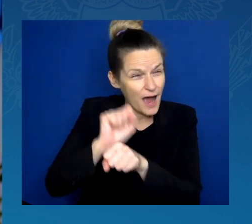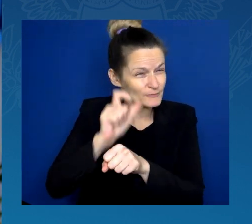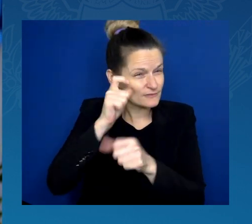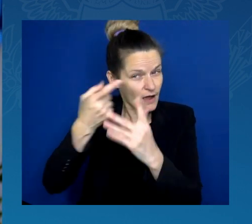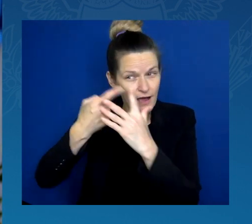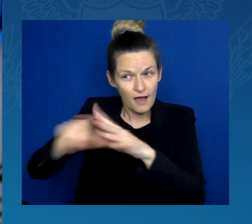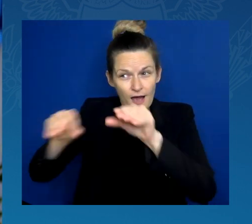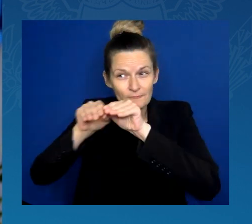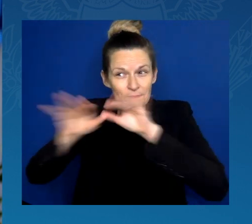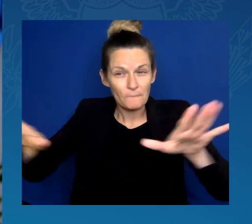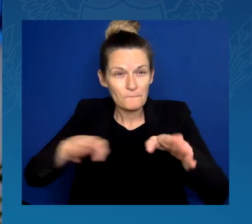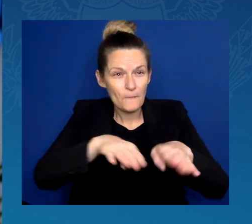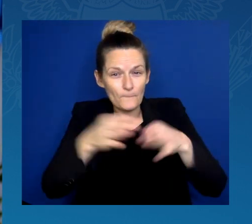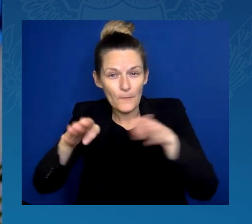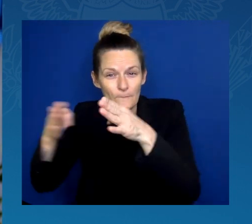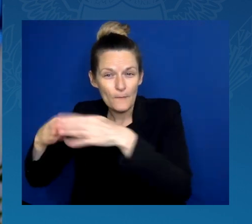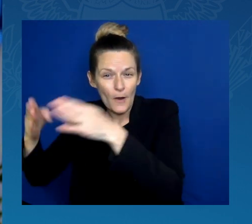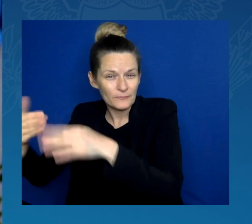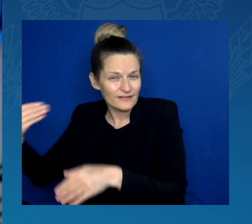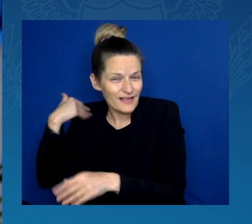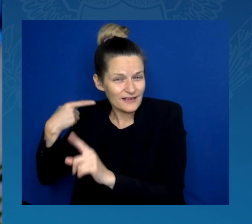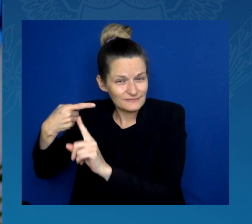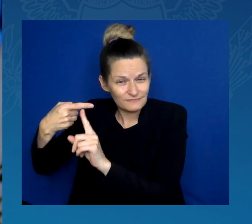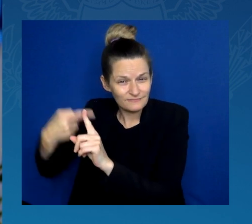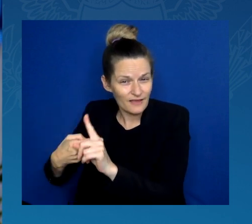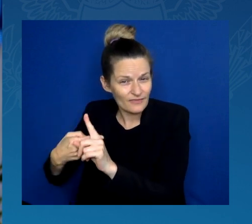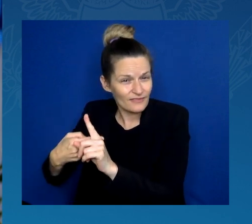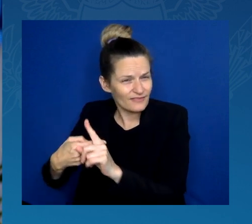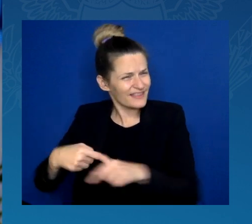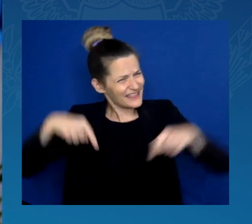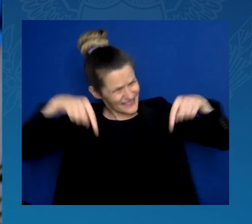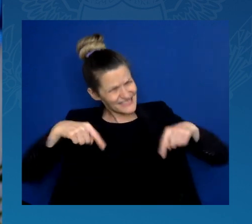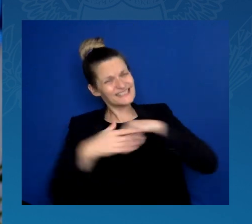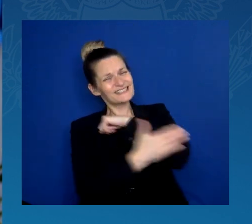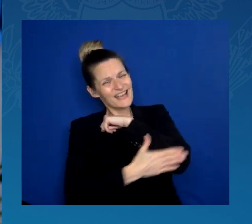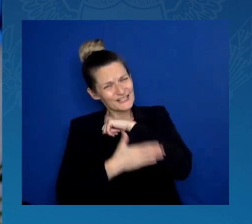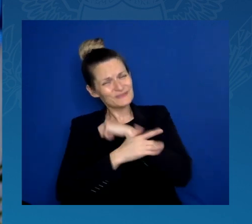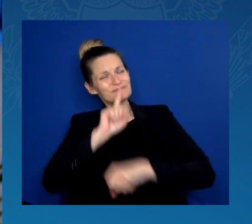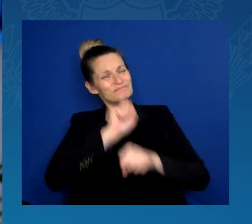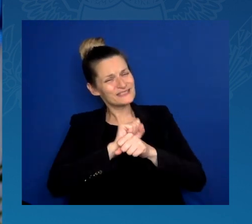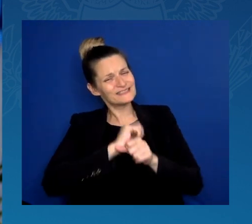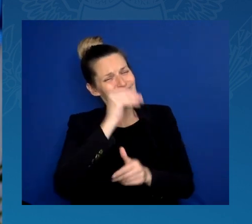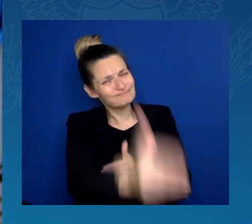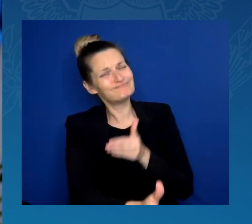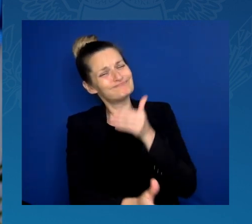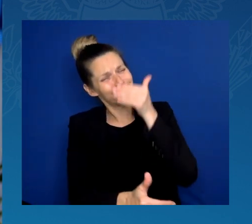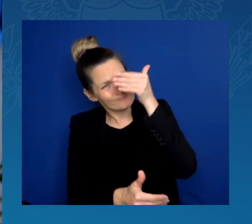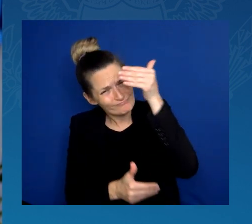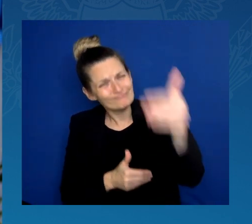Now, we still know there's more work to be done to make sure that working families can get ahead